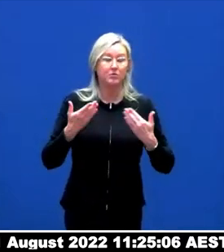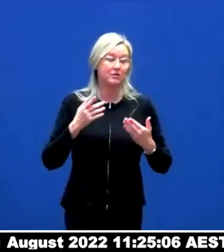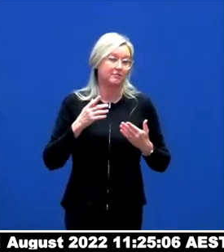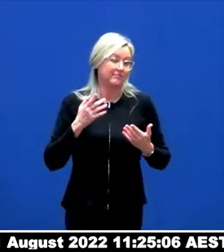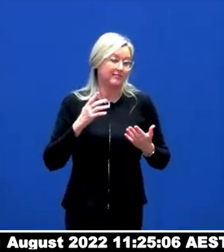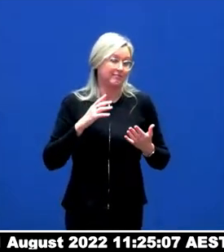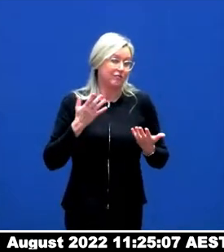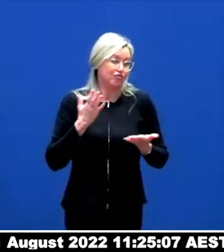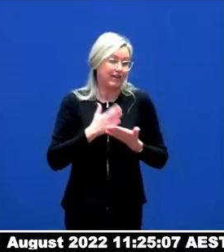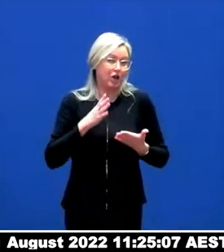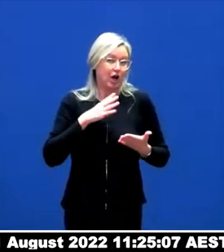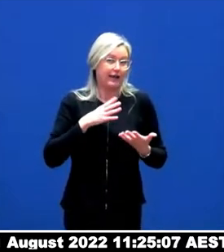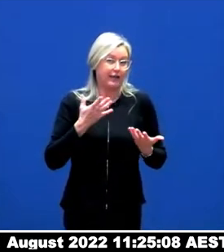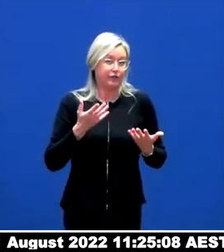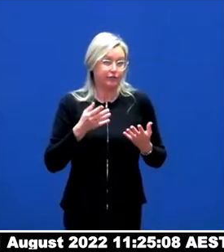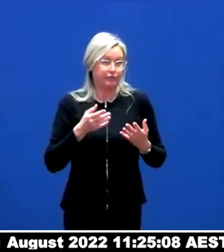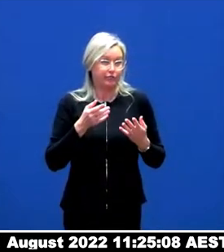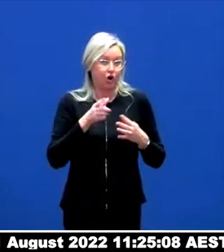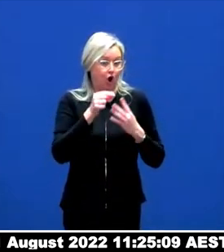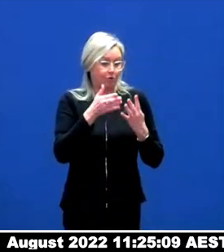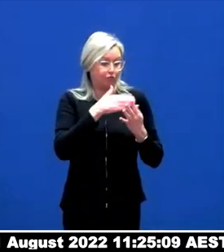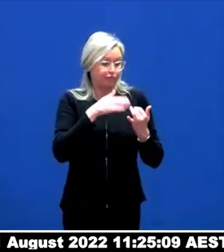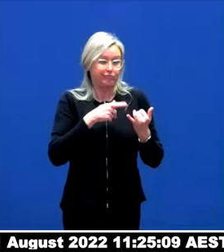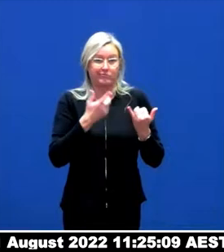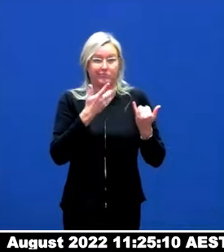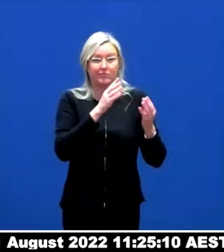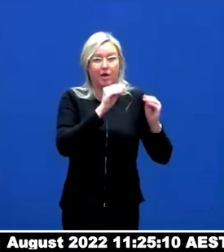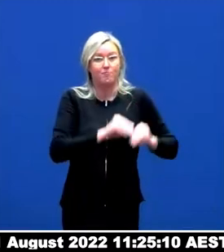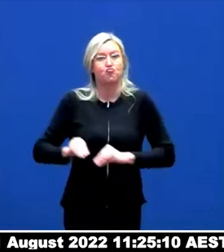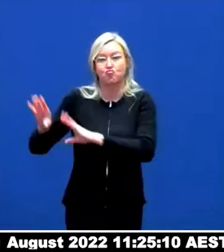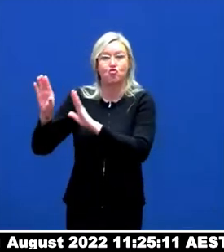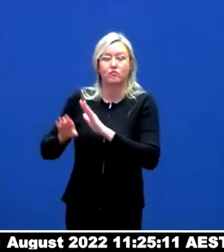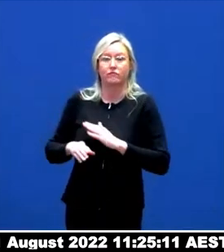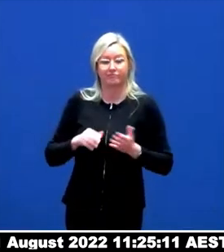You had to move out, because you just couldn't take the sort of - the way that the